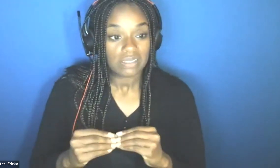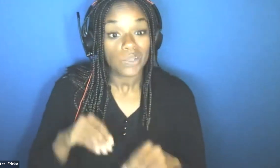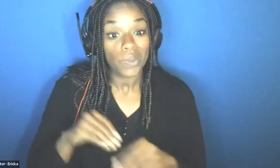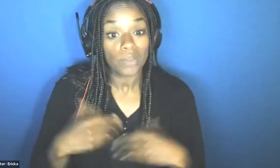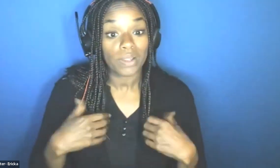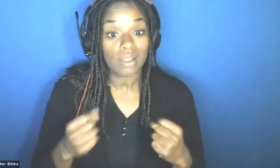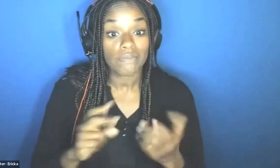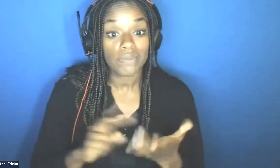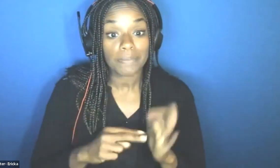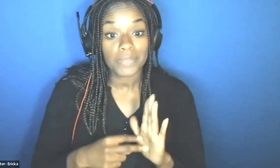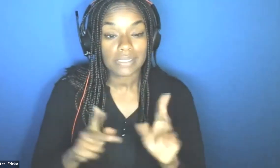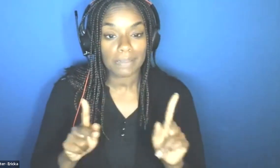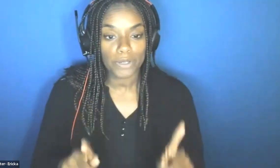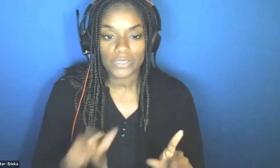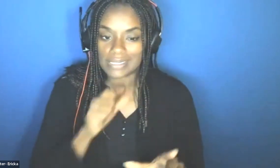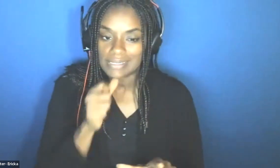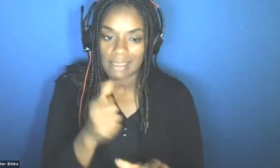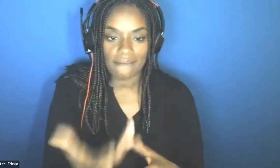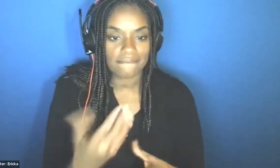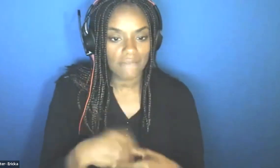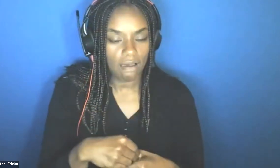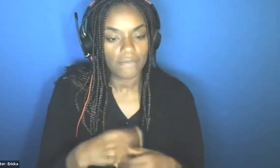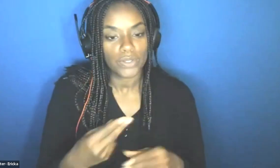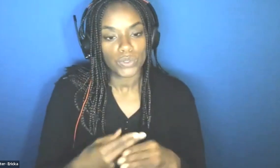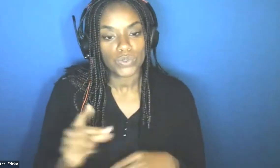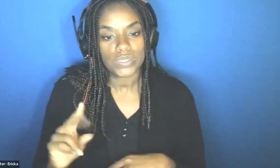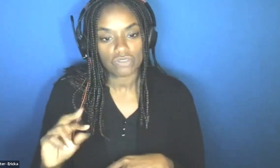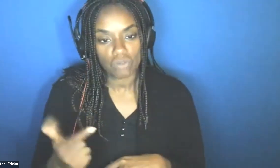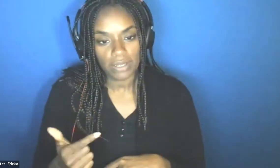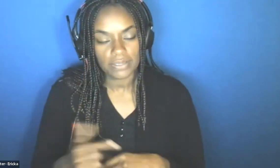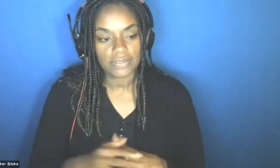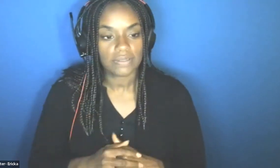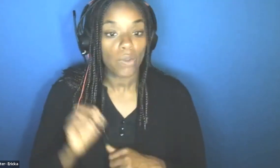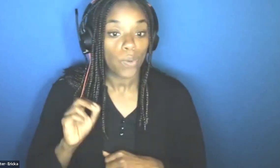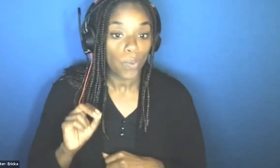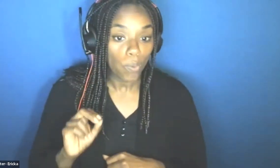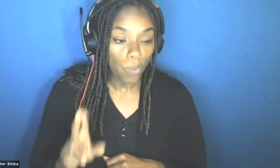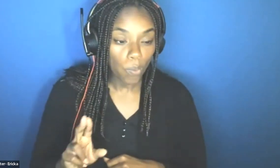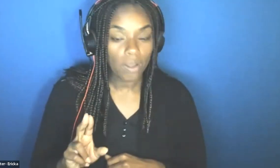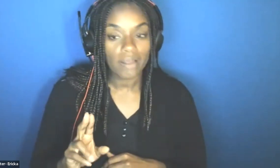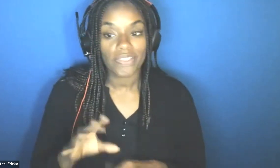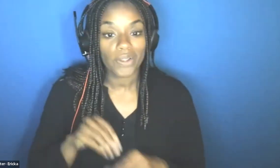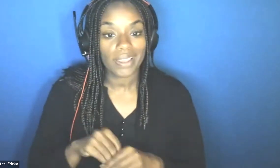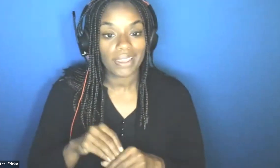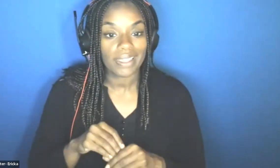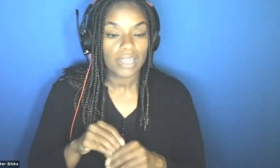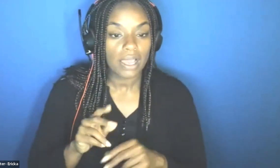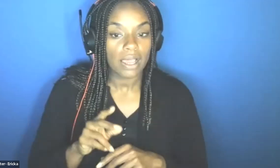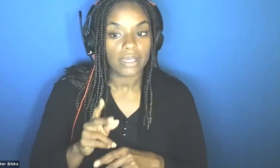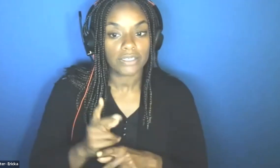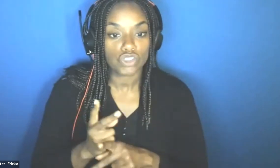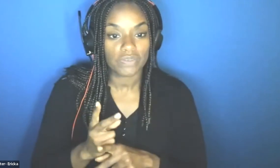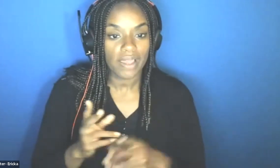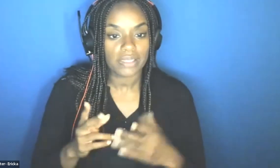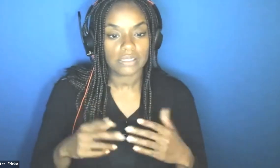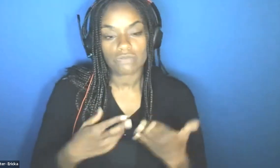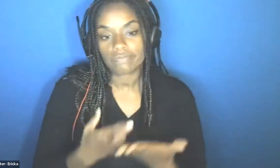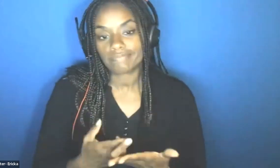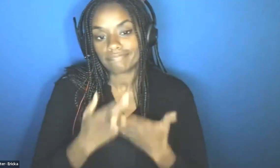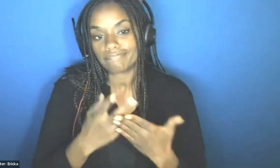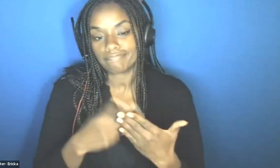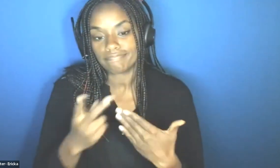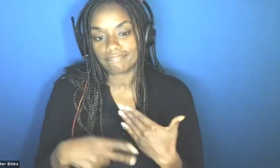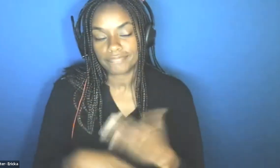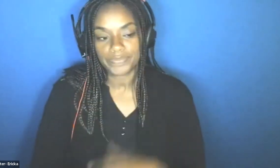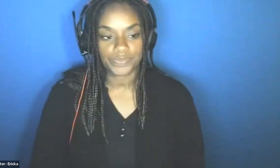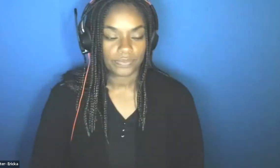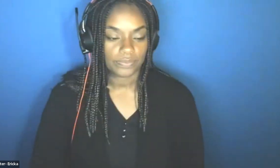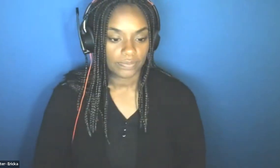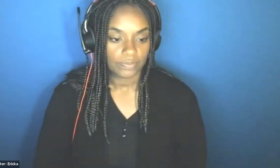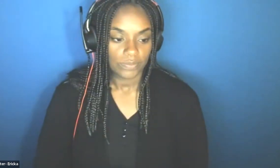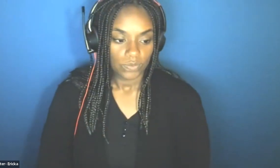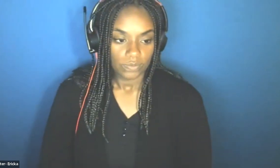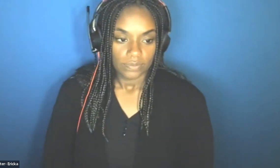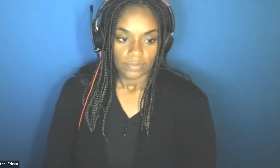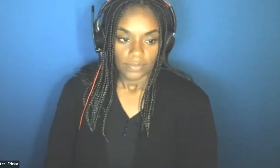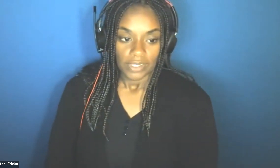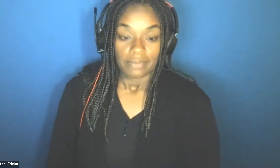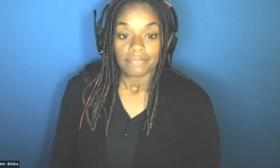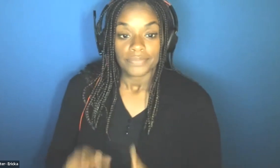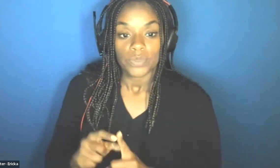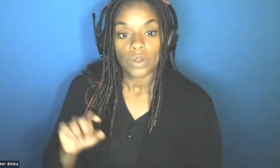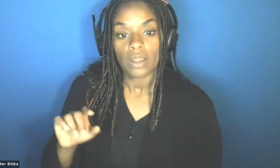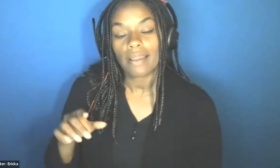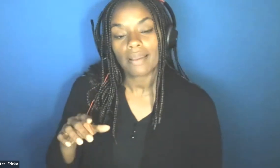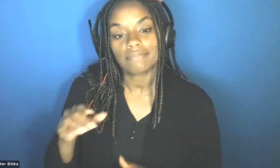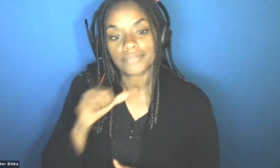Individuals then do have protection if they enter a recovery program or are no longer using drugs illegally.